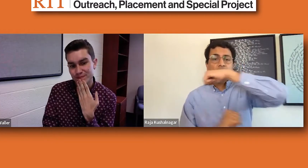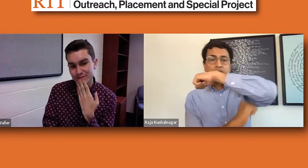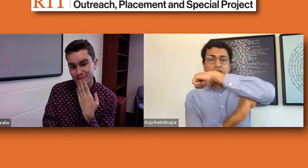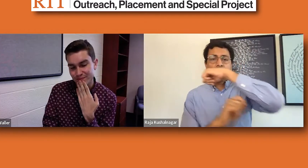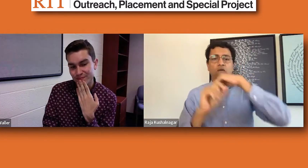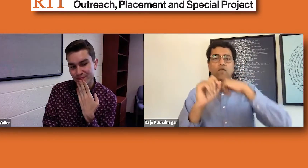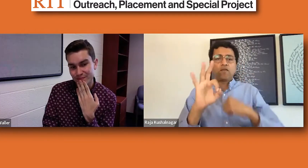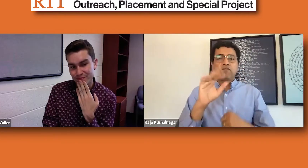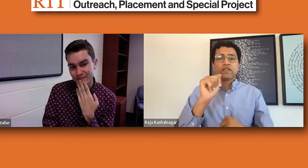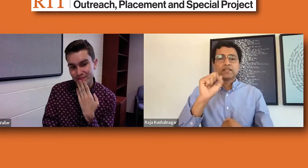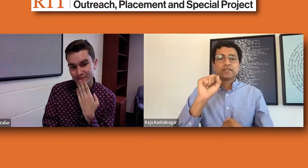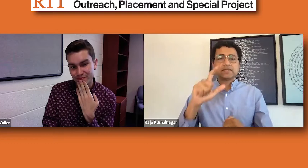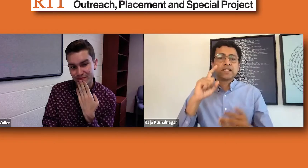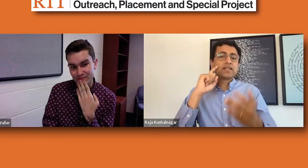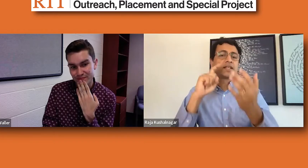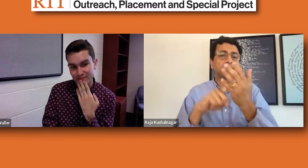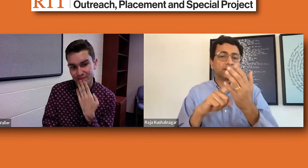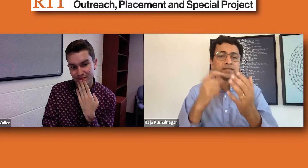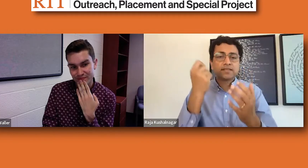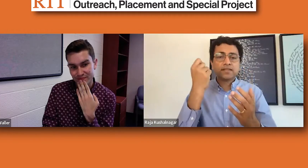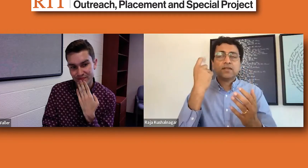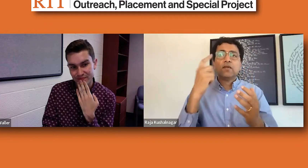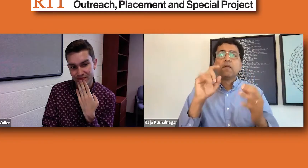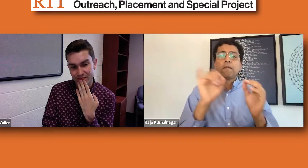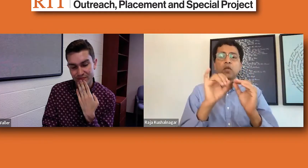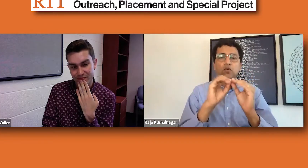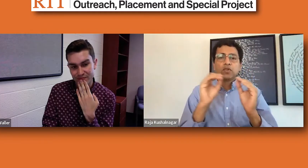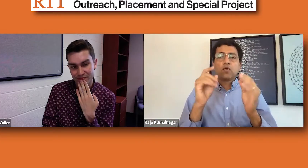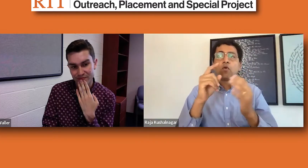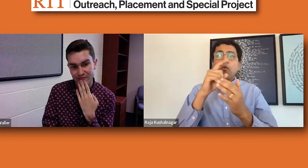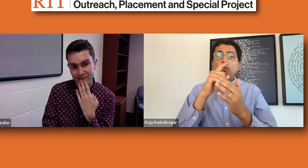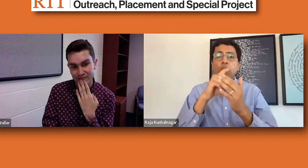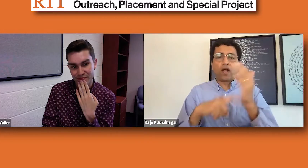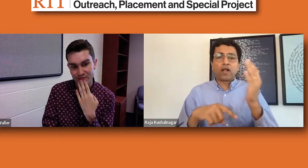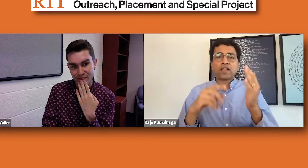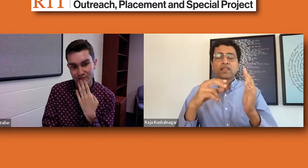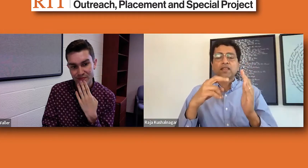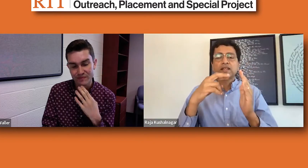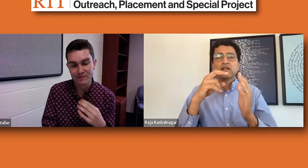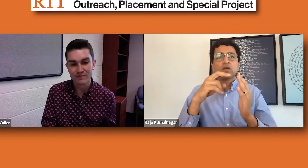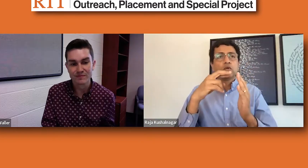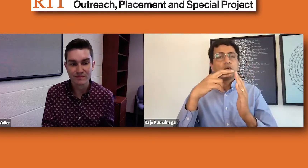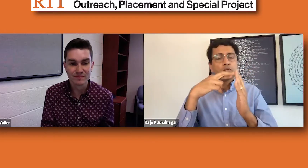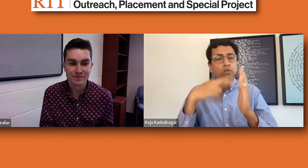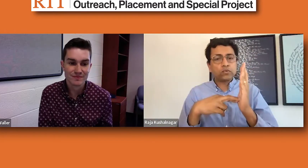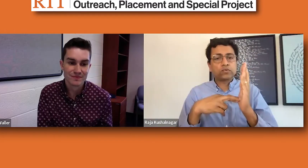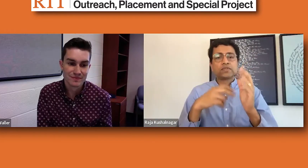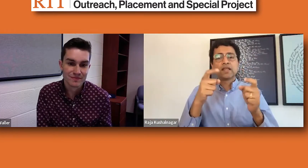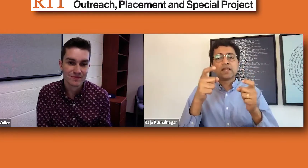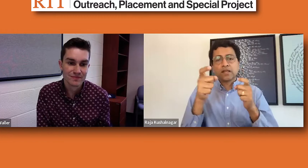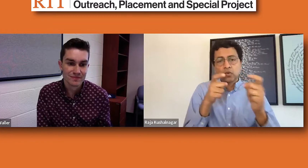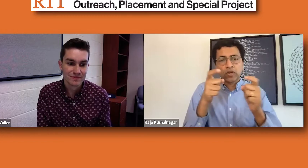We're working on the foundations of ASL recognition,